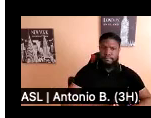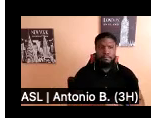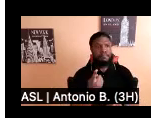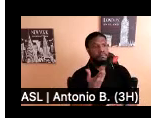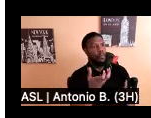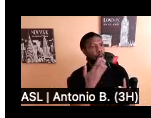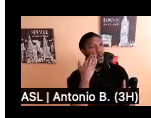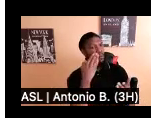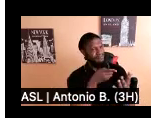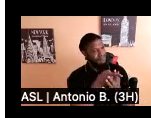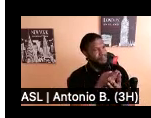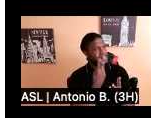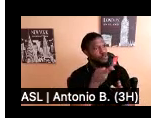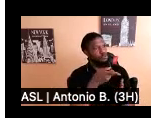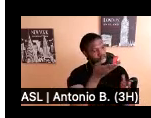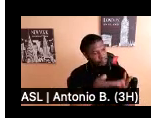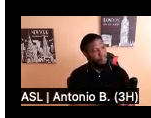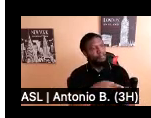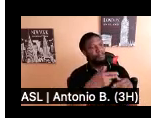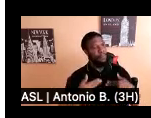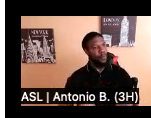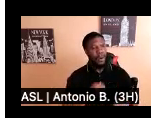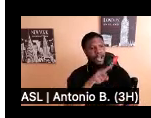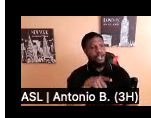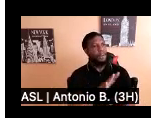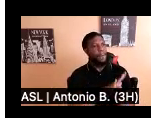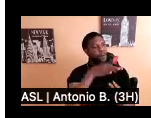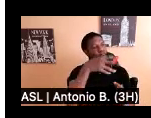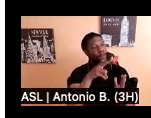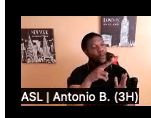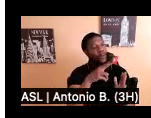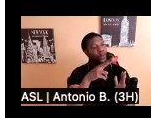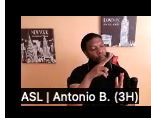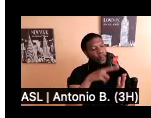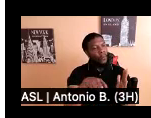Session setting comments are ones that orient the writer to the quote unquote, business of the